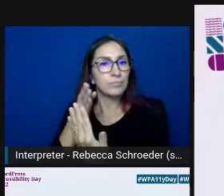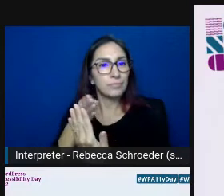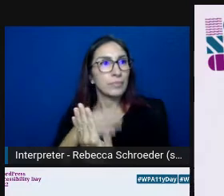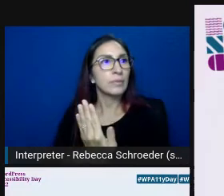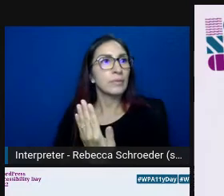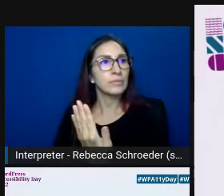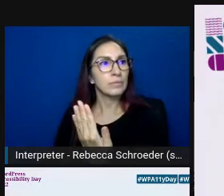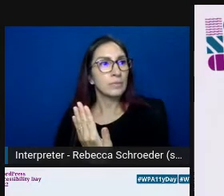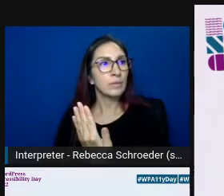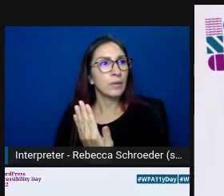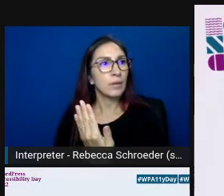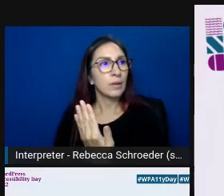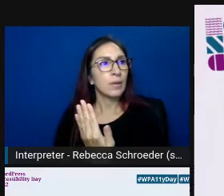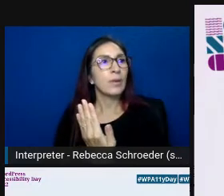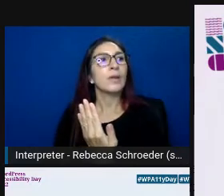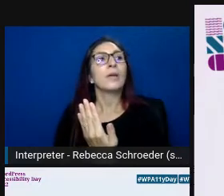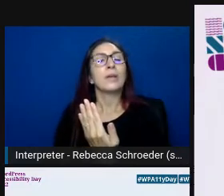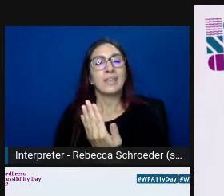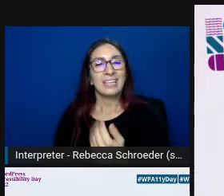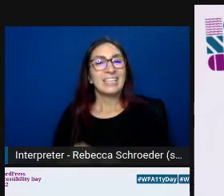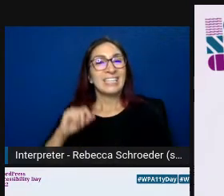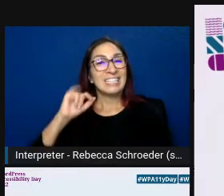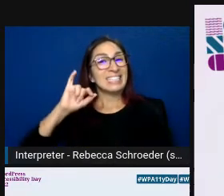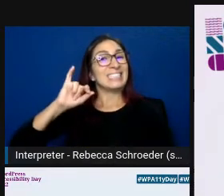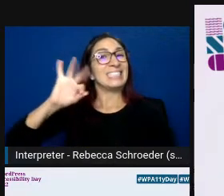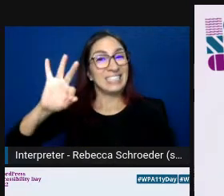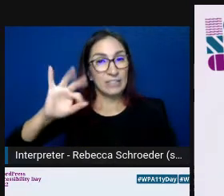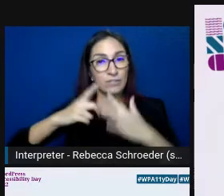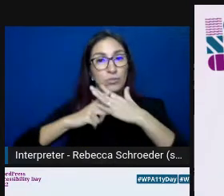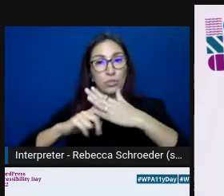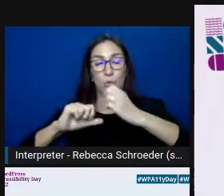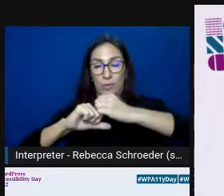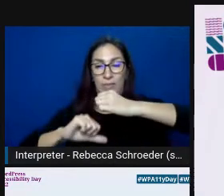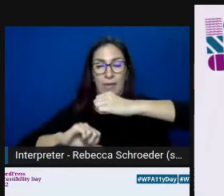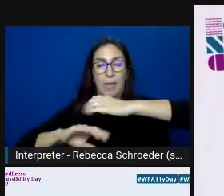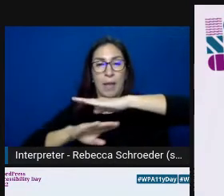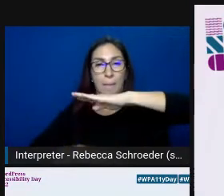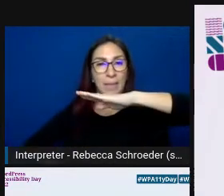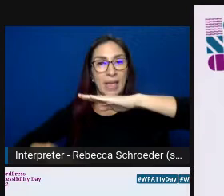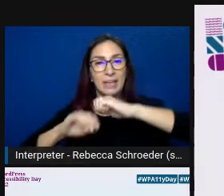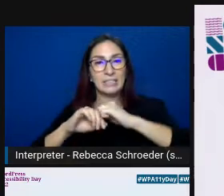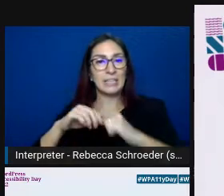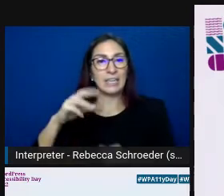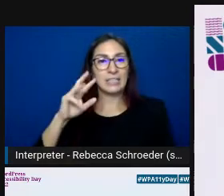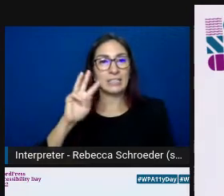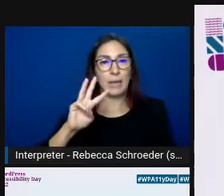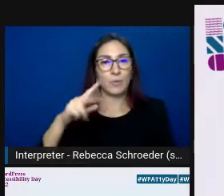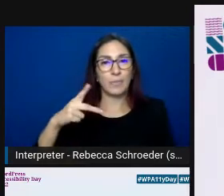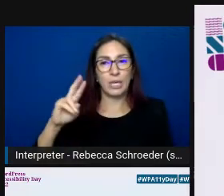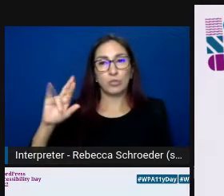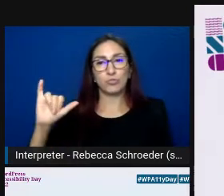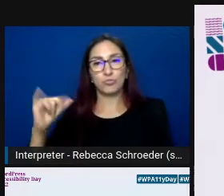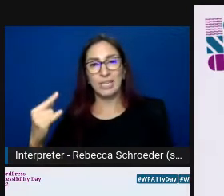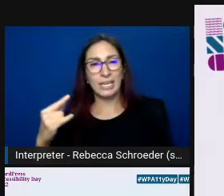If you start with a base that has a built-in process like WP Rig or Sage, you can add your components to that